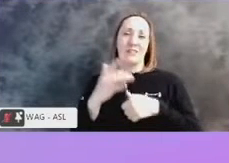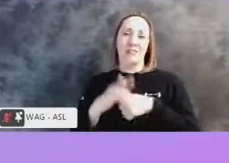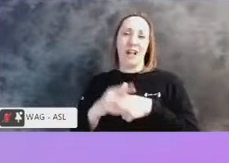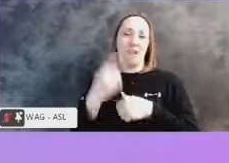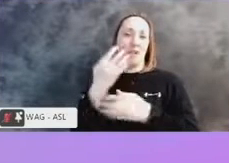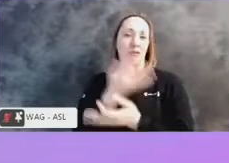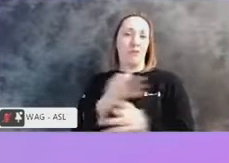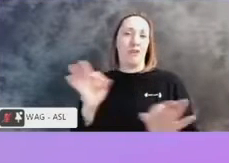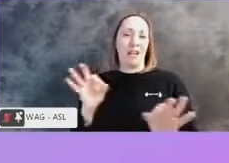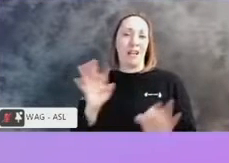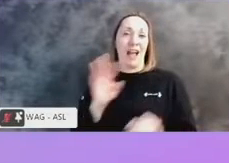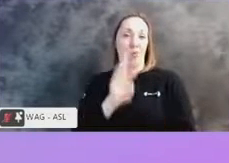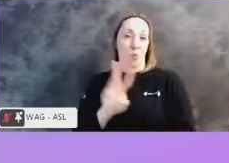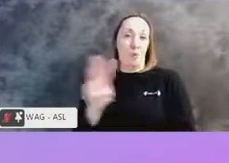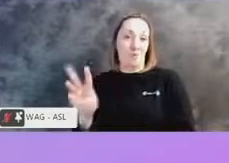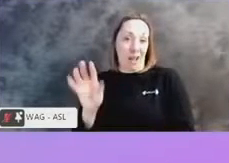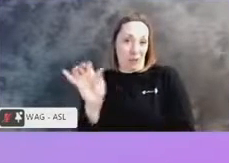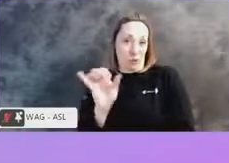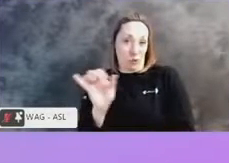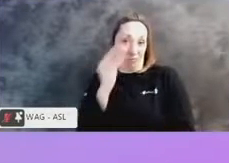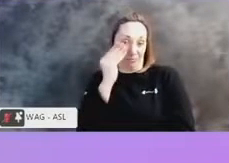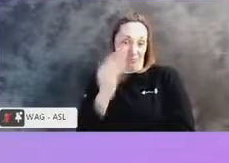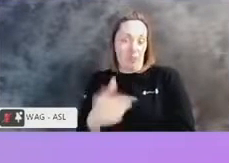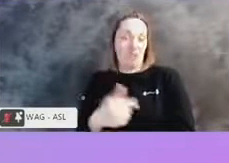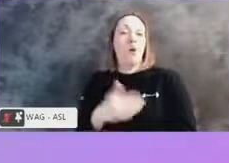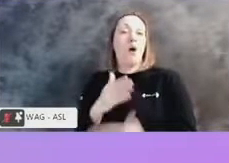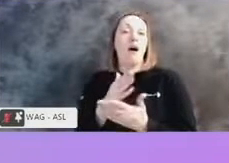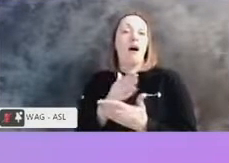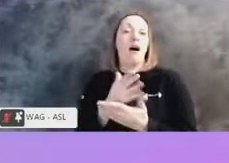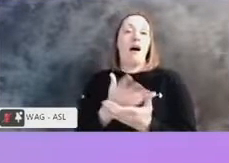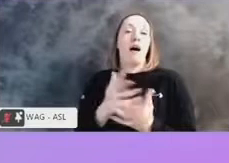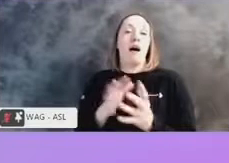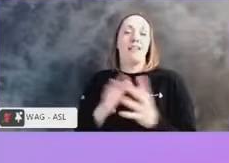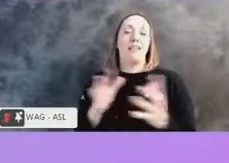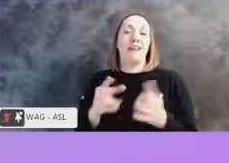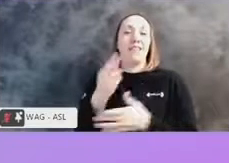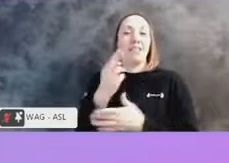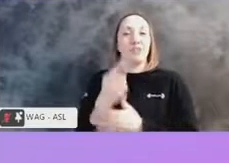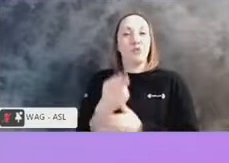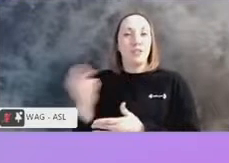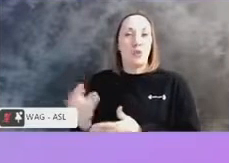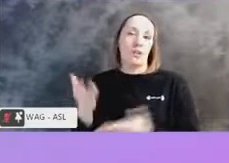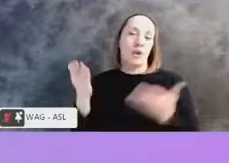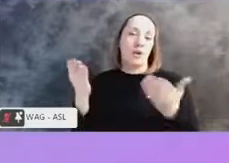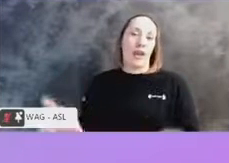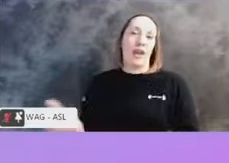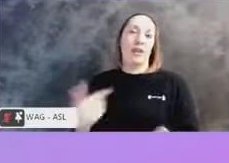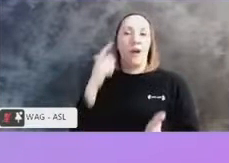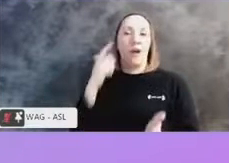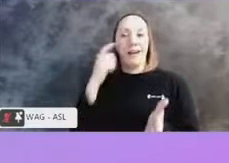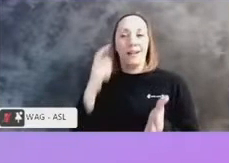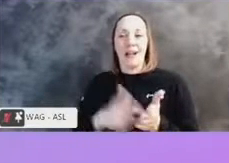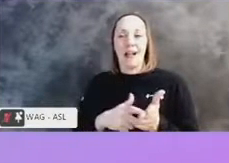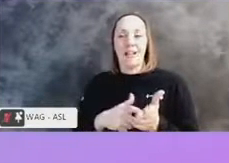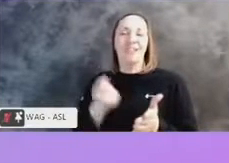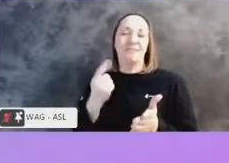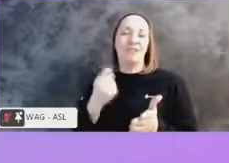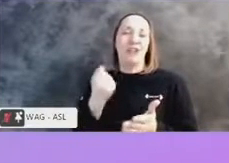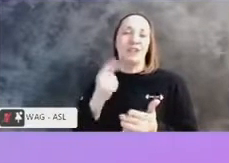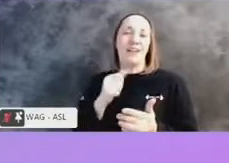action to you. If you can't or aren't interested in that book, that's fine too. A lot of the content is available for free on the site. So a